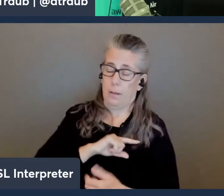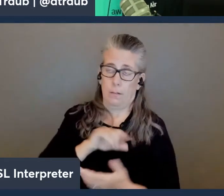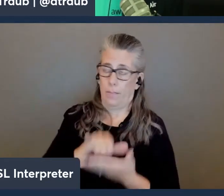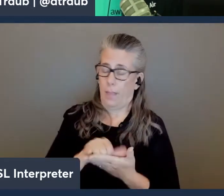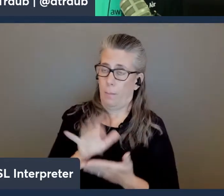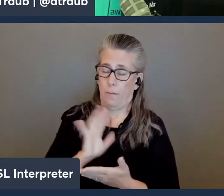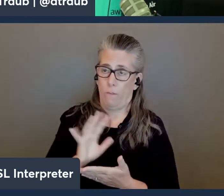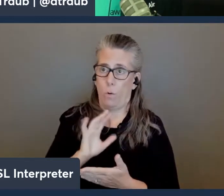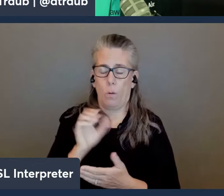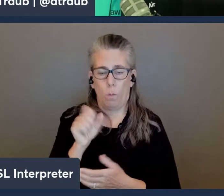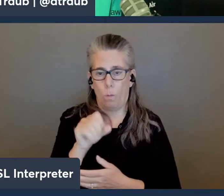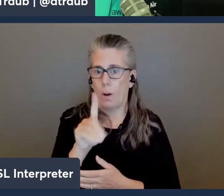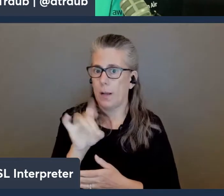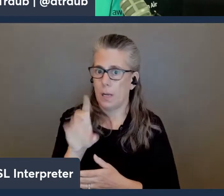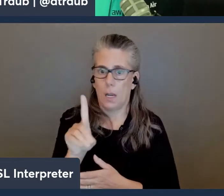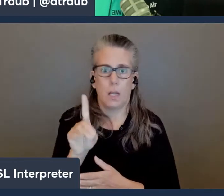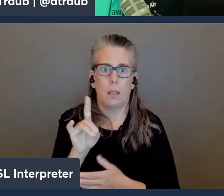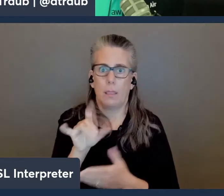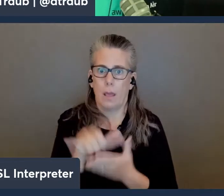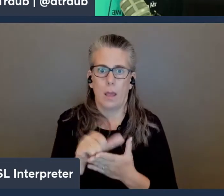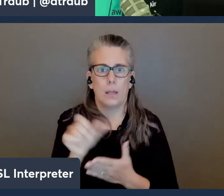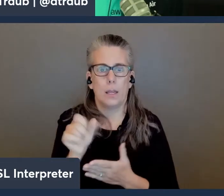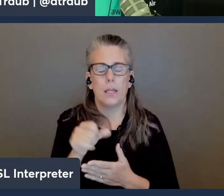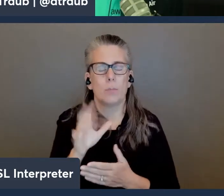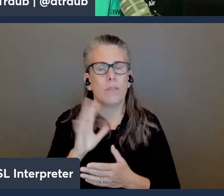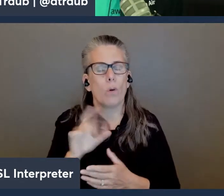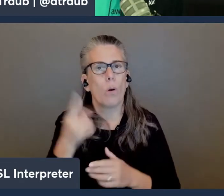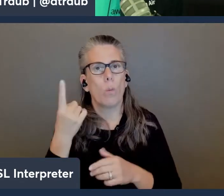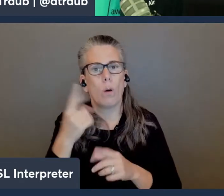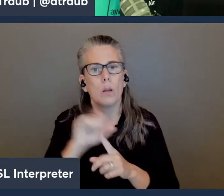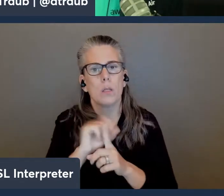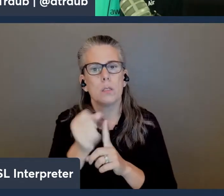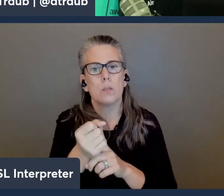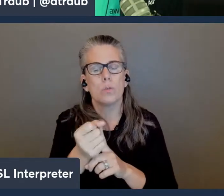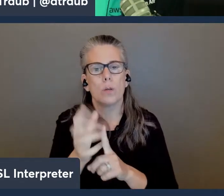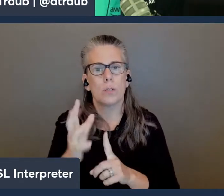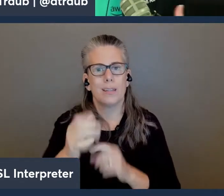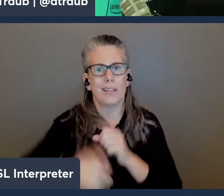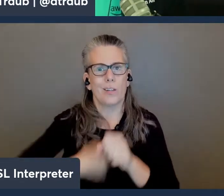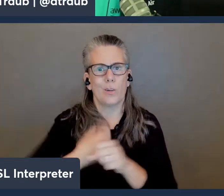And I even had an incident years ago where I actually accidentally submitted something